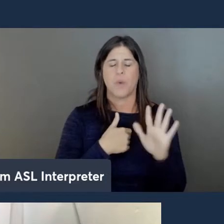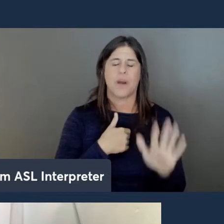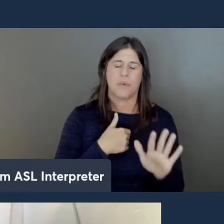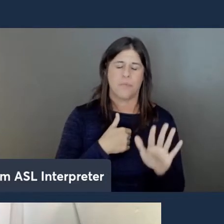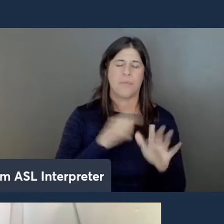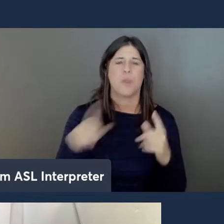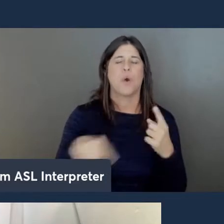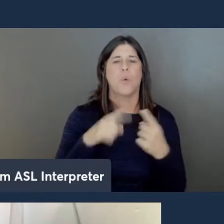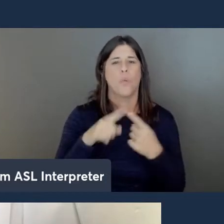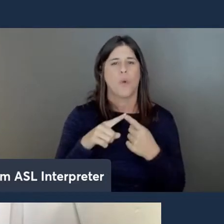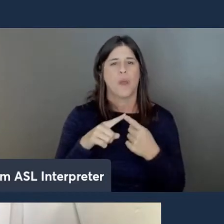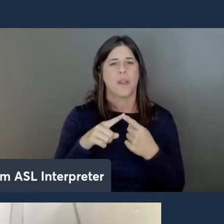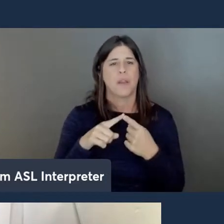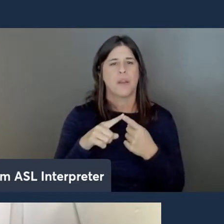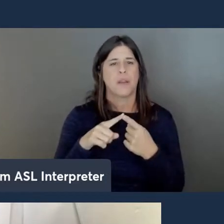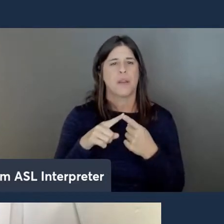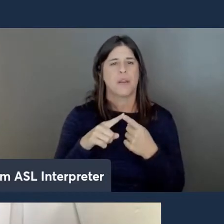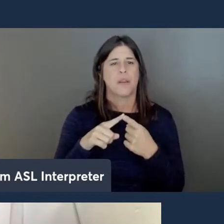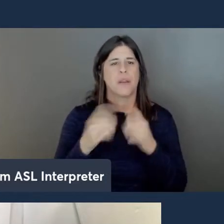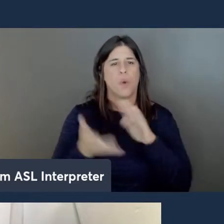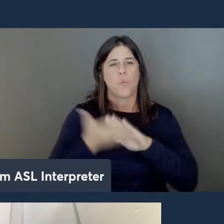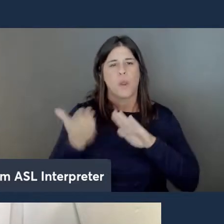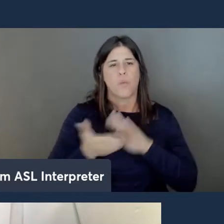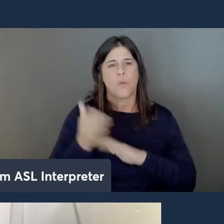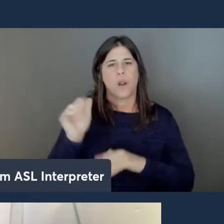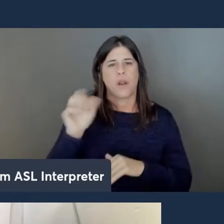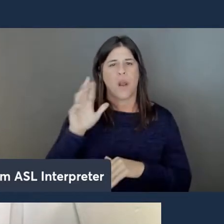having being able to run Arm native operations